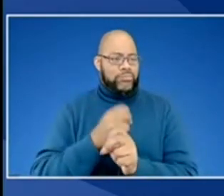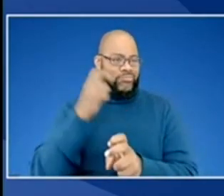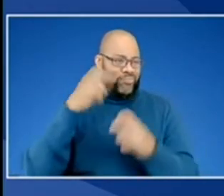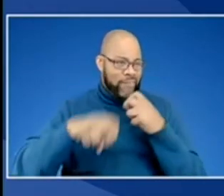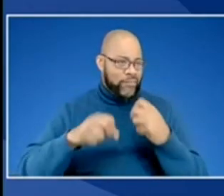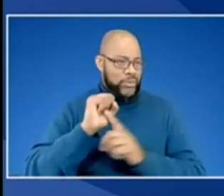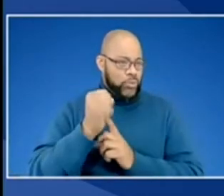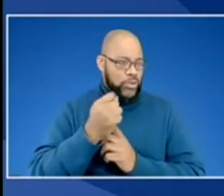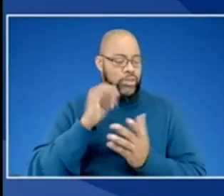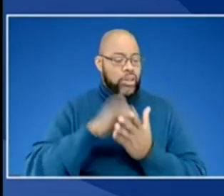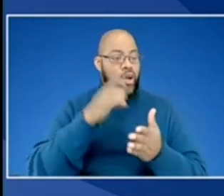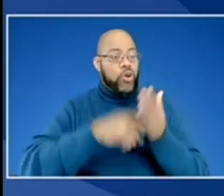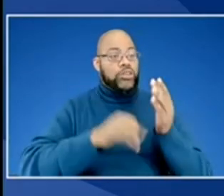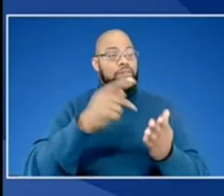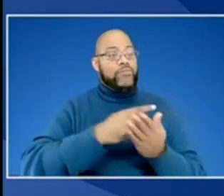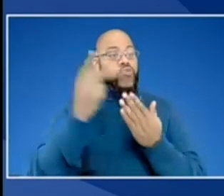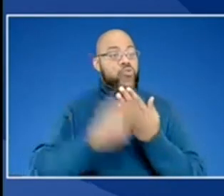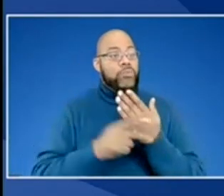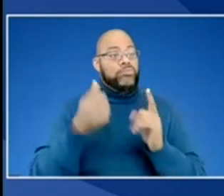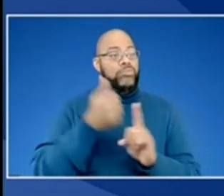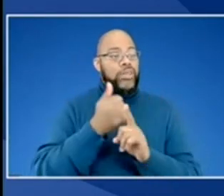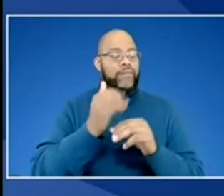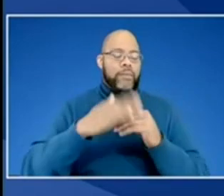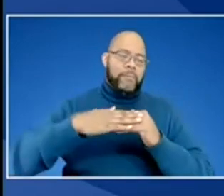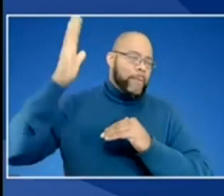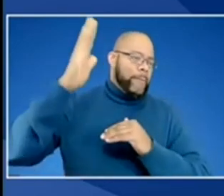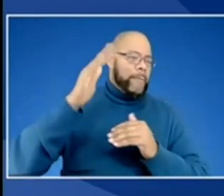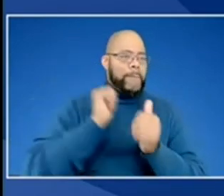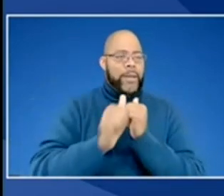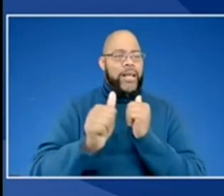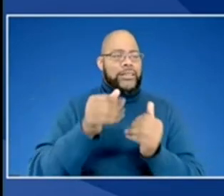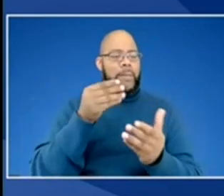cost of the programs exceed the revenue people can expect from that work.